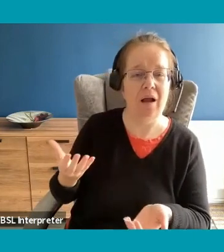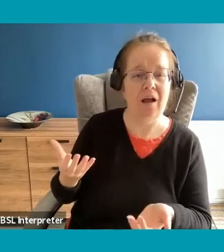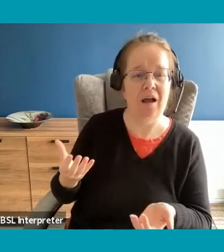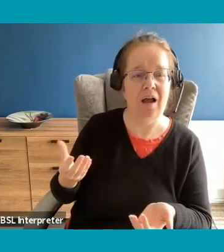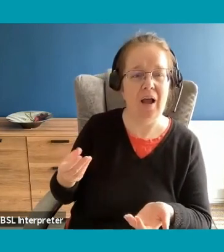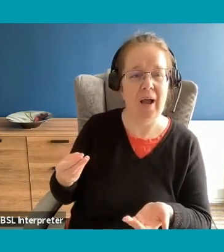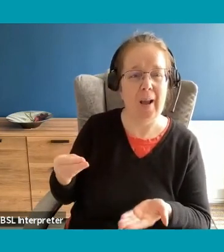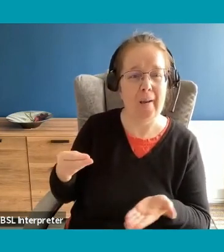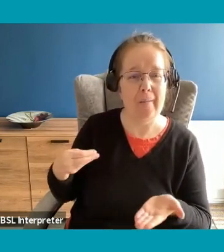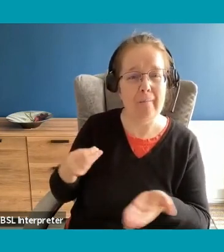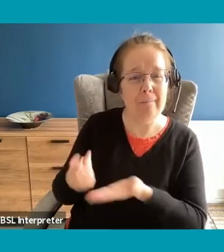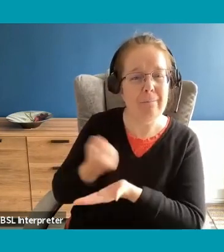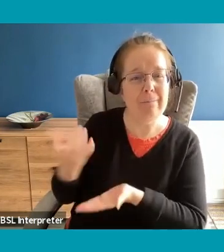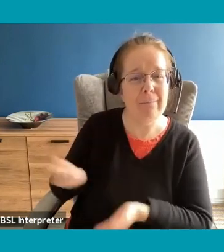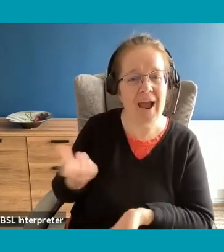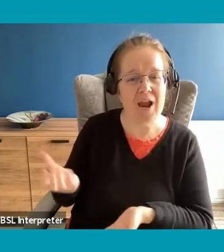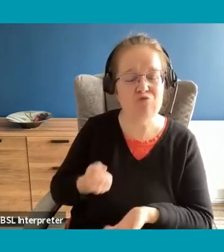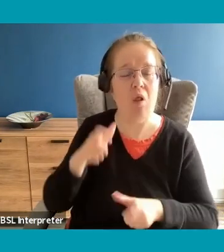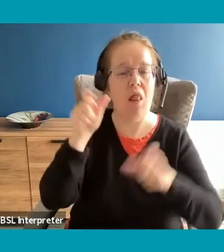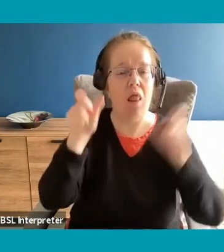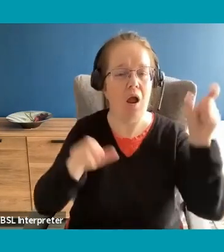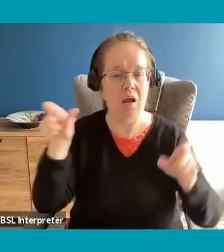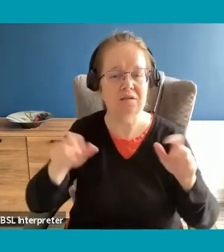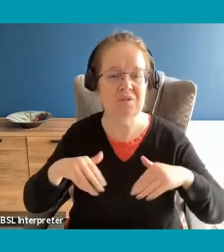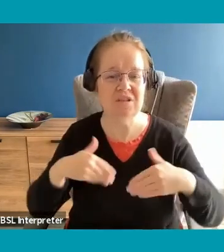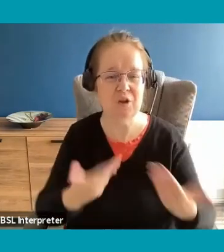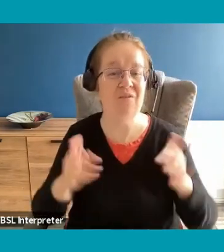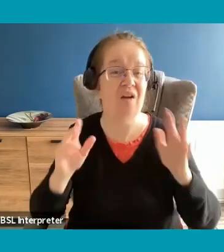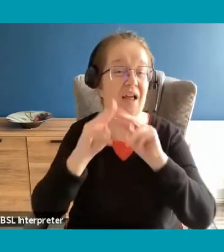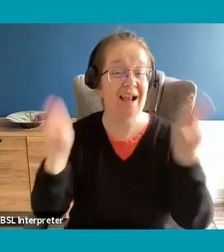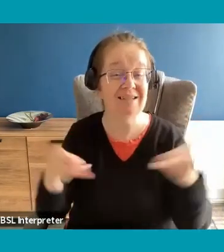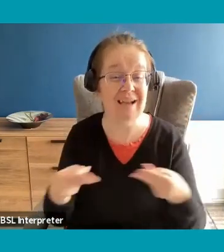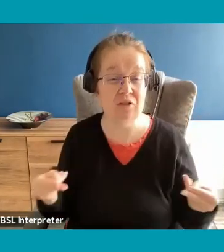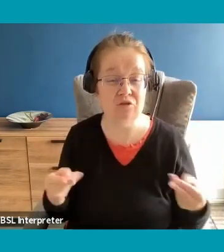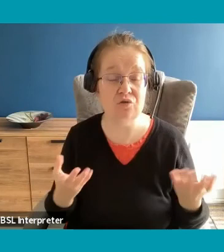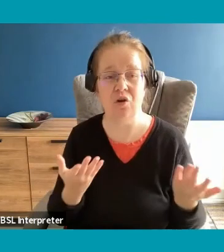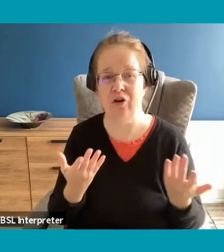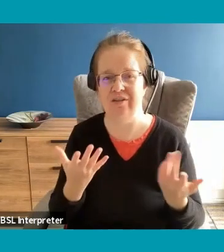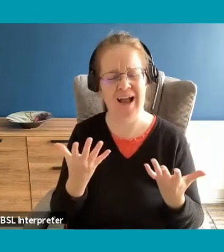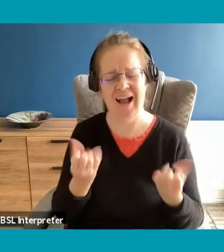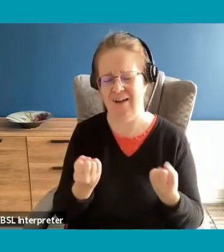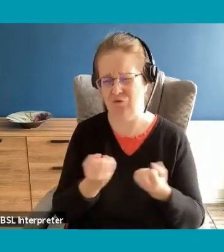customer services, international, they there's so many opportunities there. And like I said,